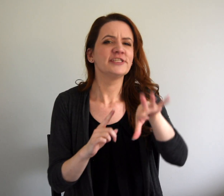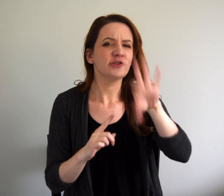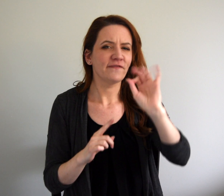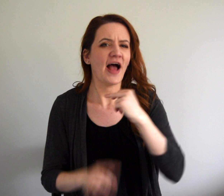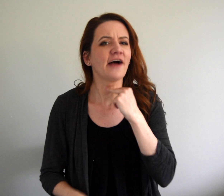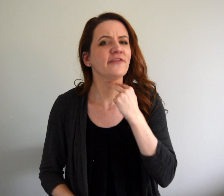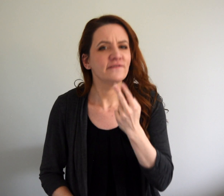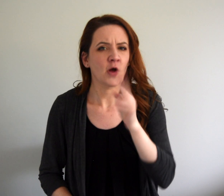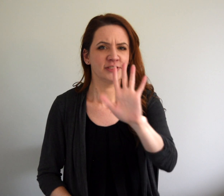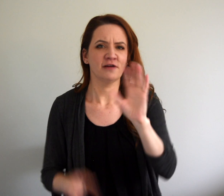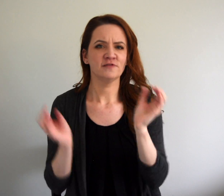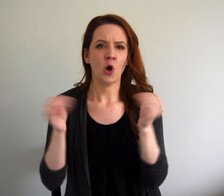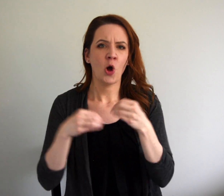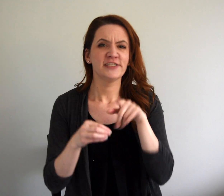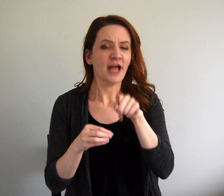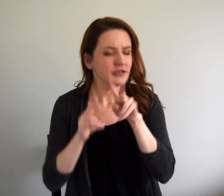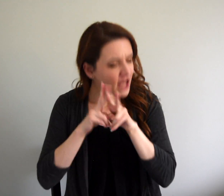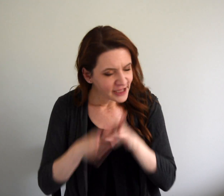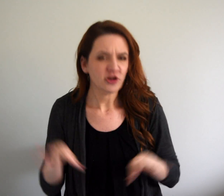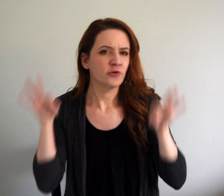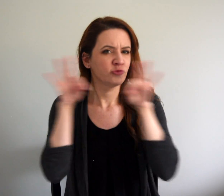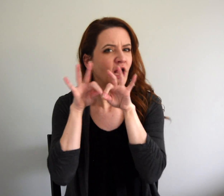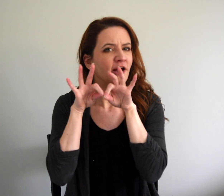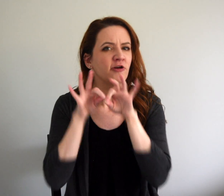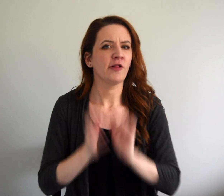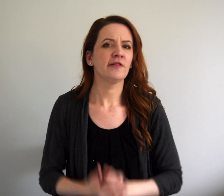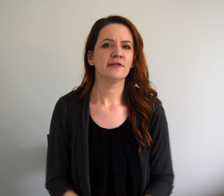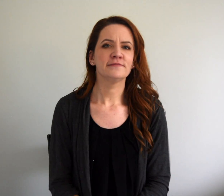market what you have to offer you need to find the voice of your organization